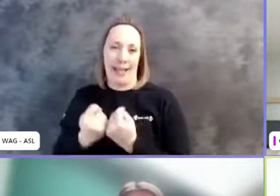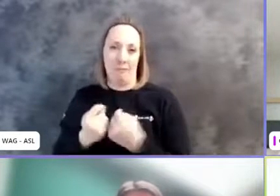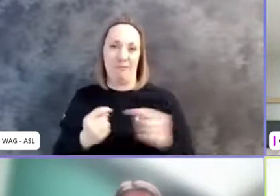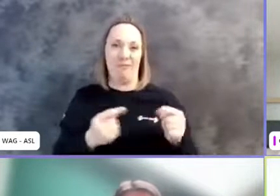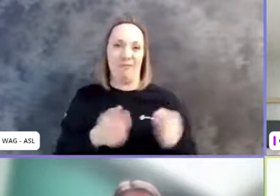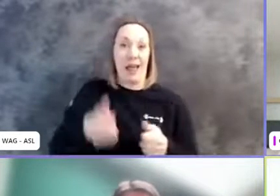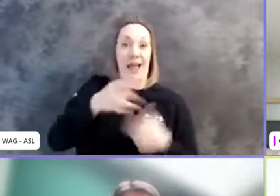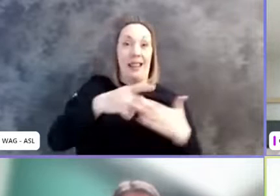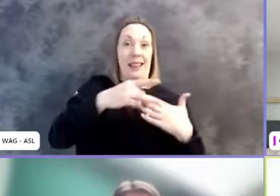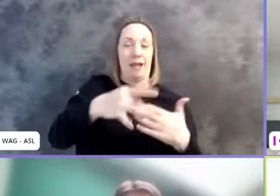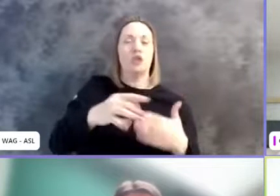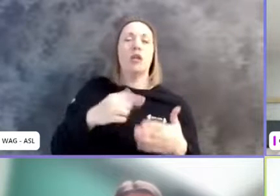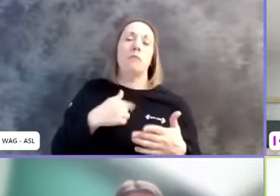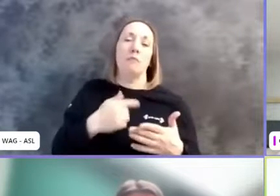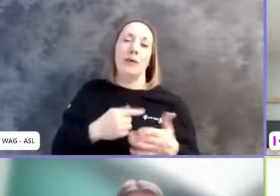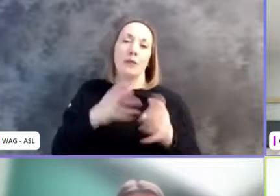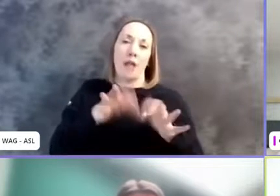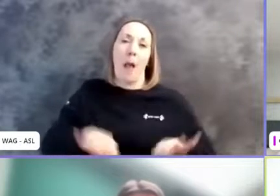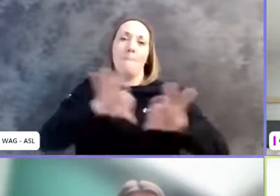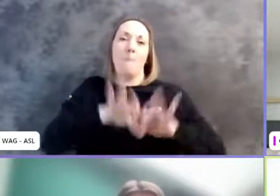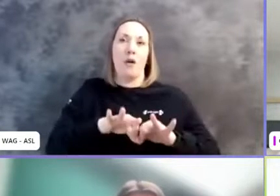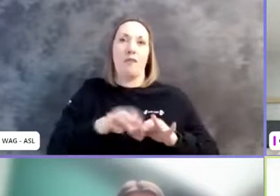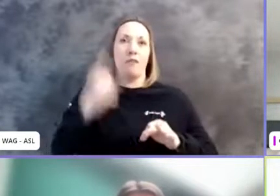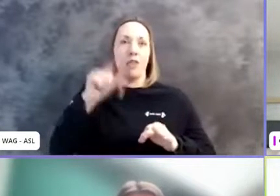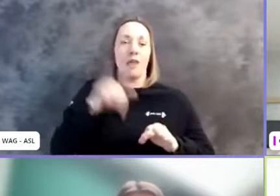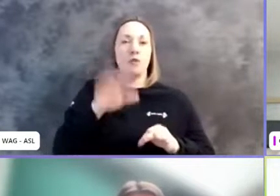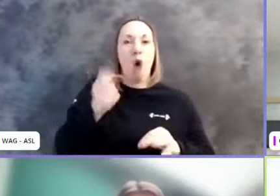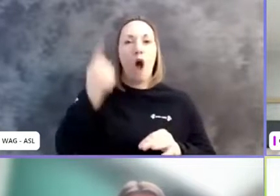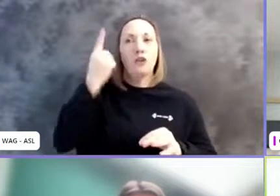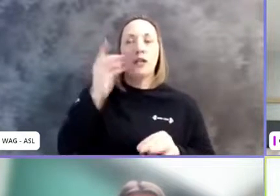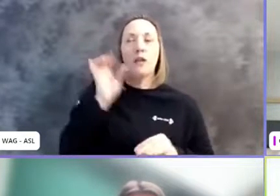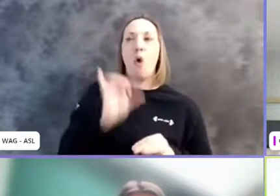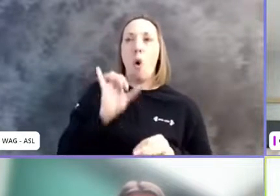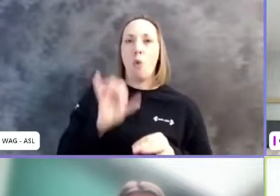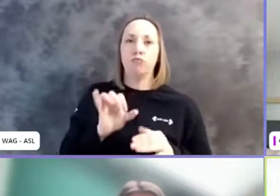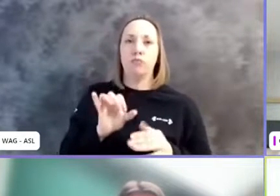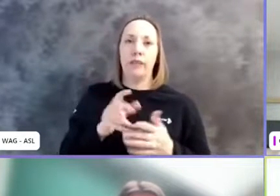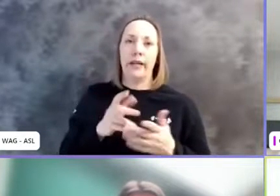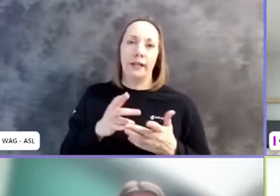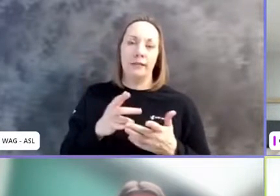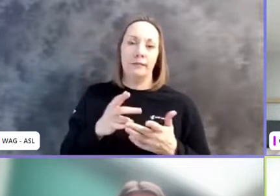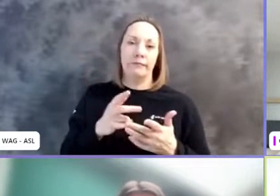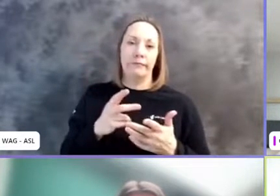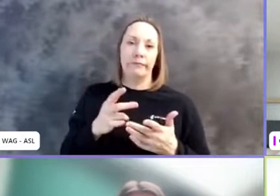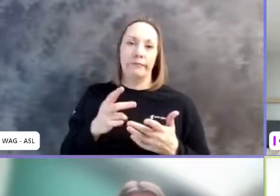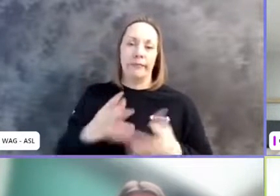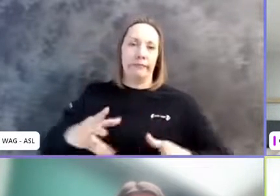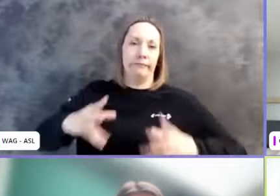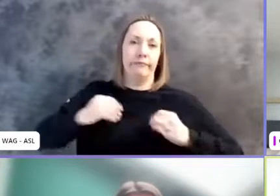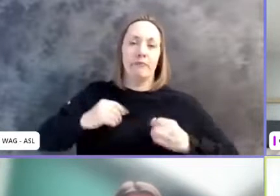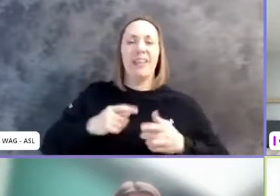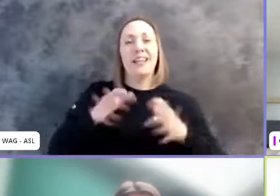Raising awareness for us has been a process with both leadership and product teams. With leadership it was important for getting the buy